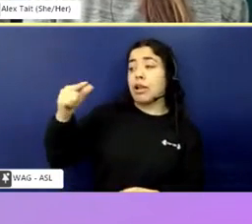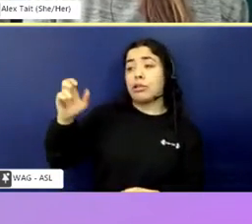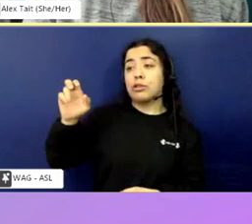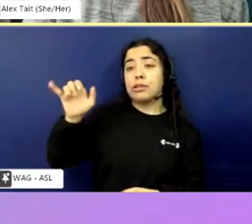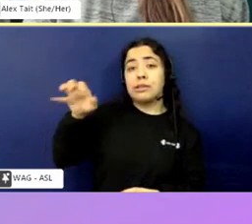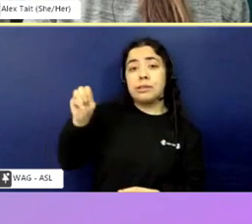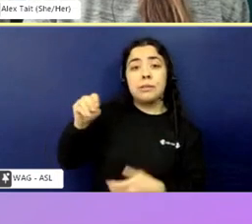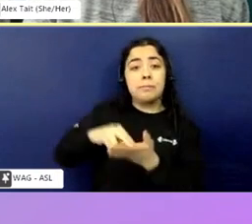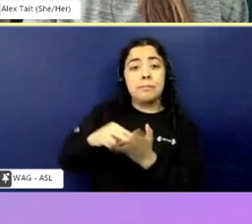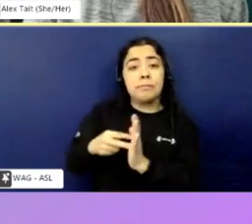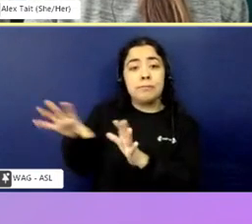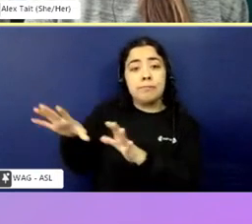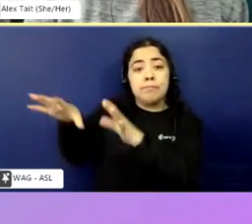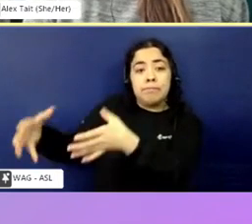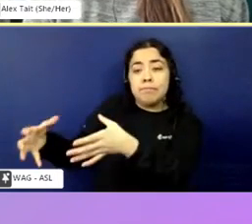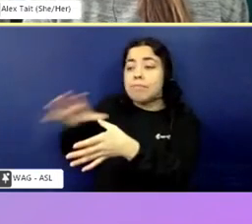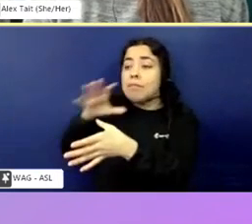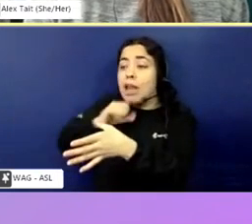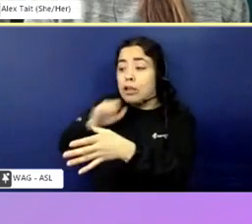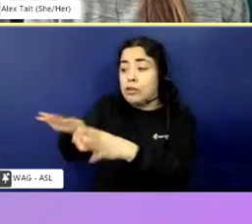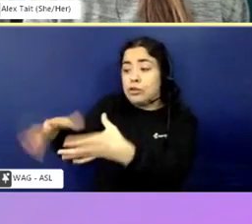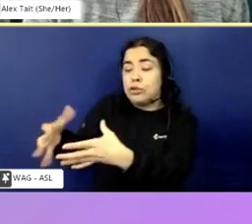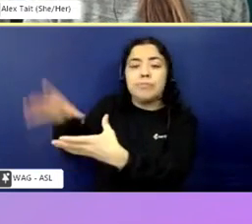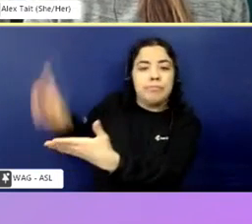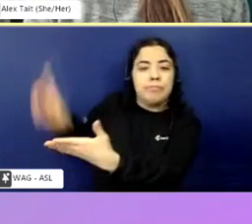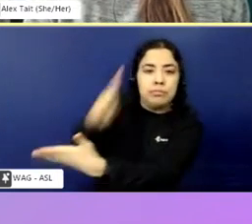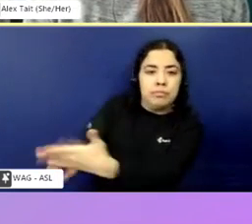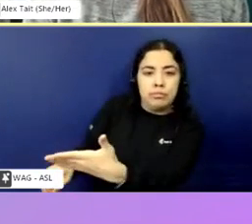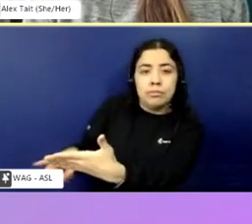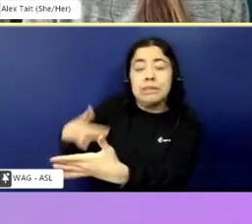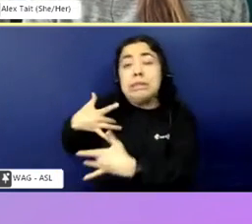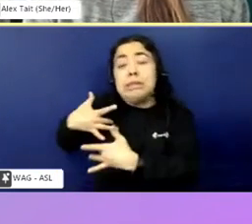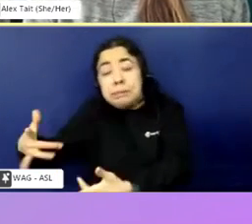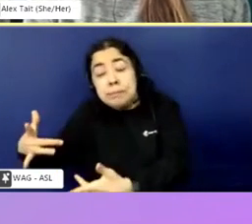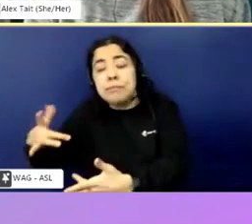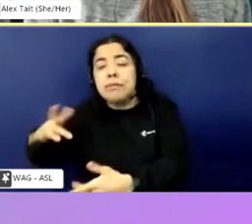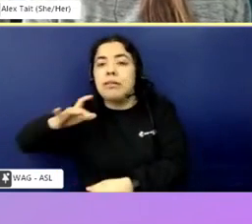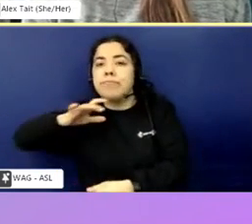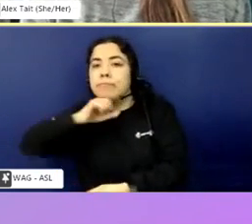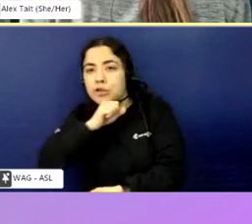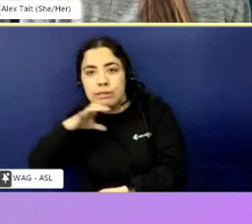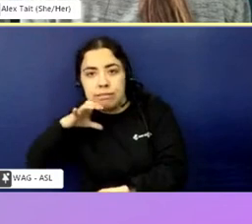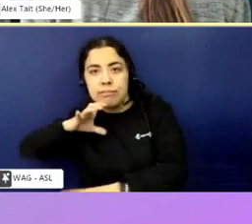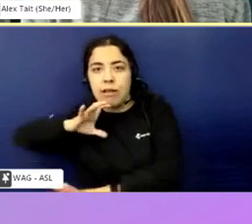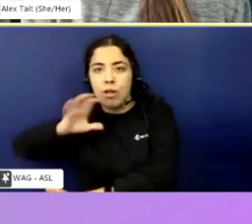here. So the classic Merriam Webster dictionary is definition ageism is prejudice or discrimination against a